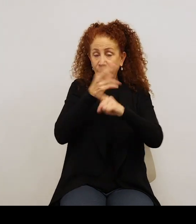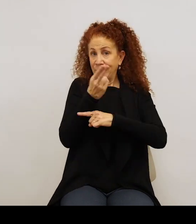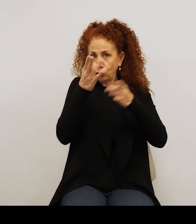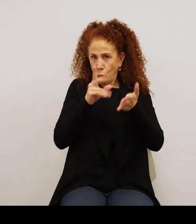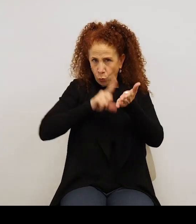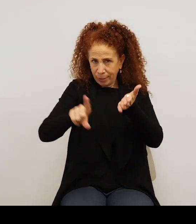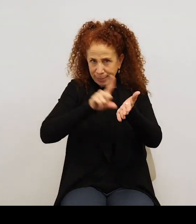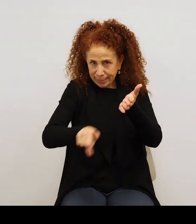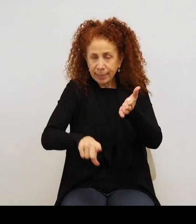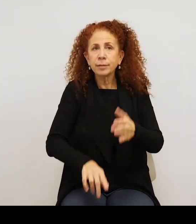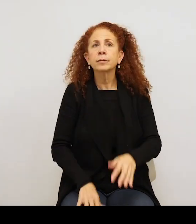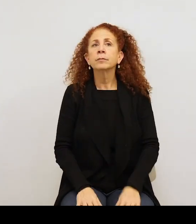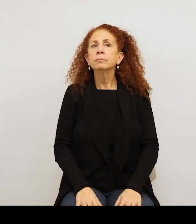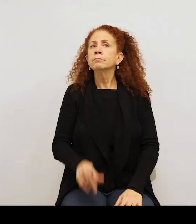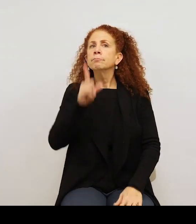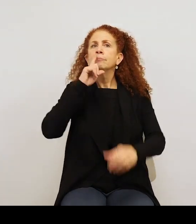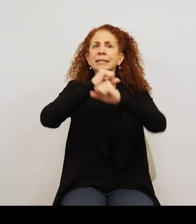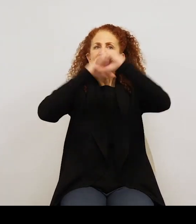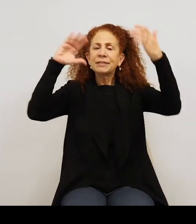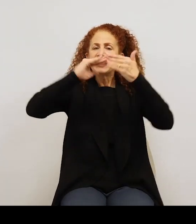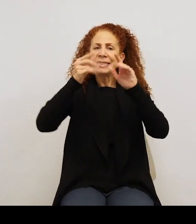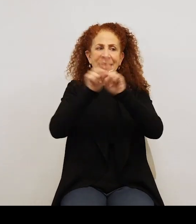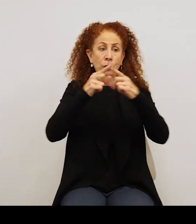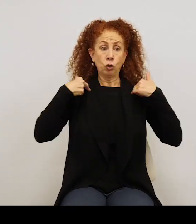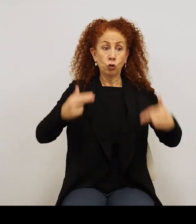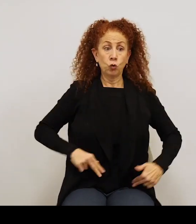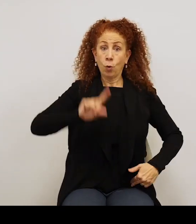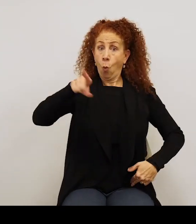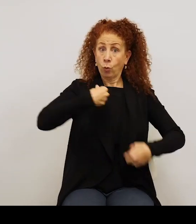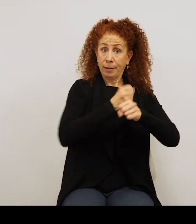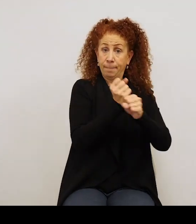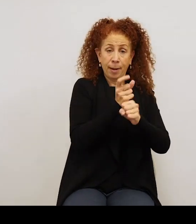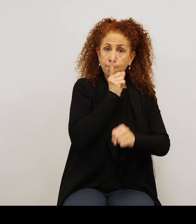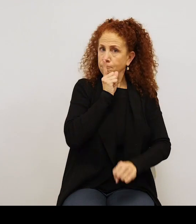who doesn't conceive of cities as simply human-made spaces,